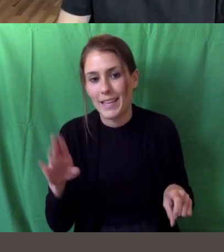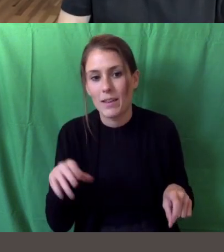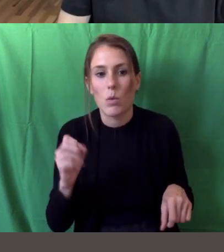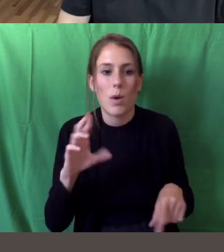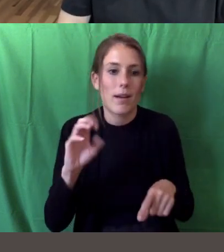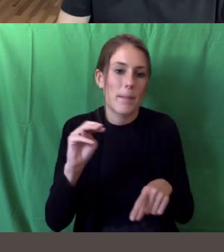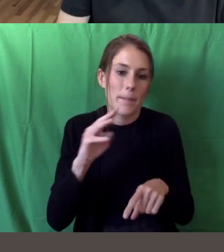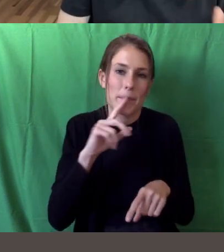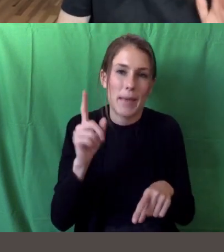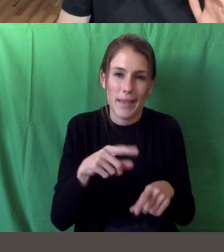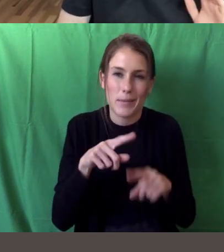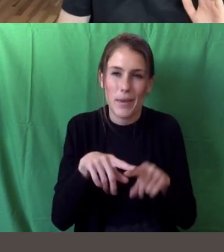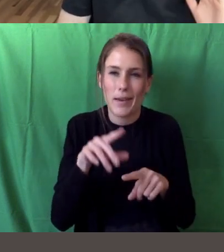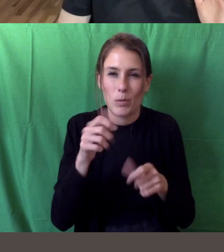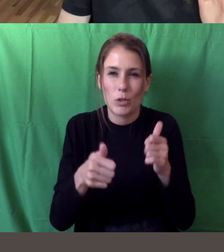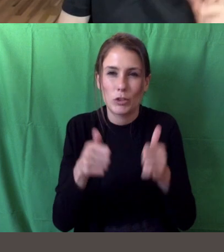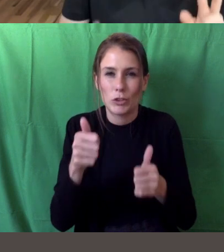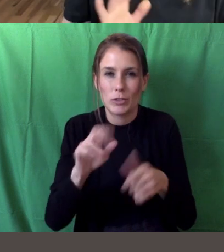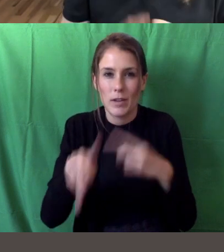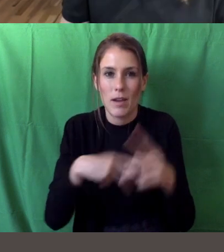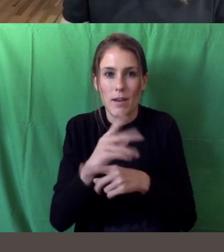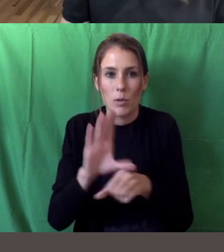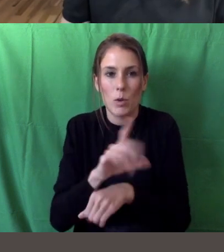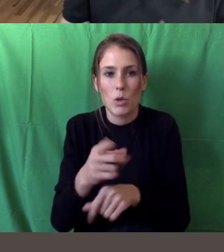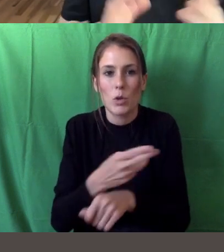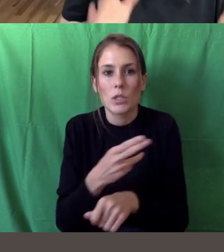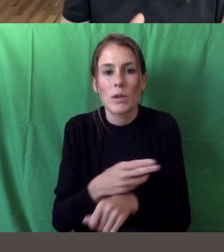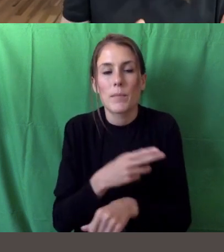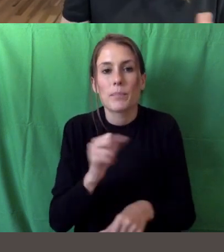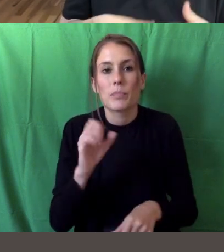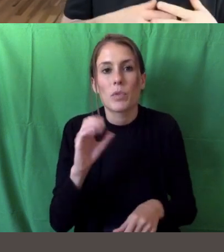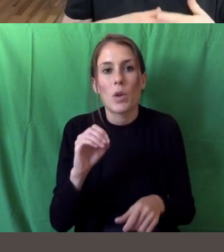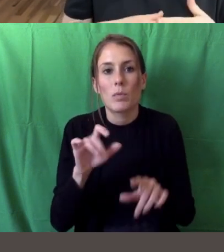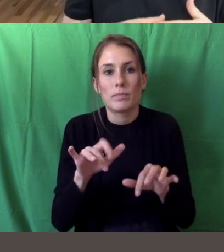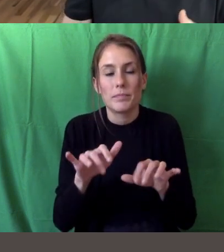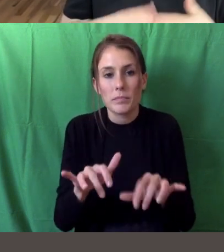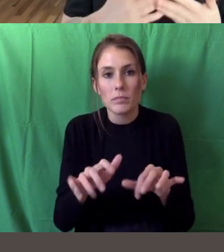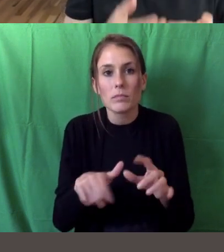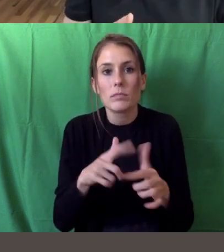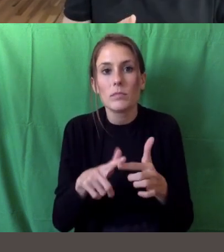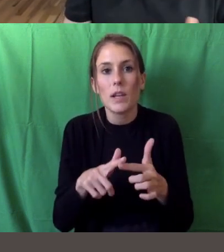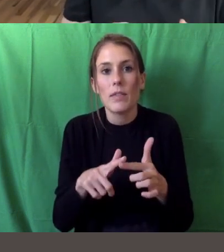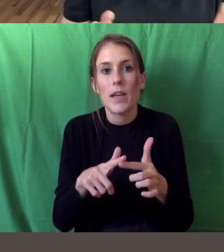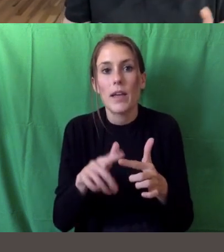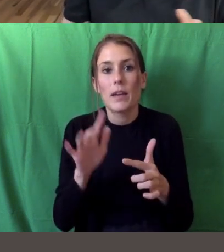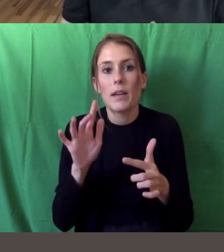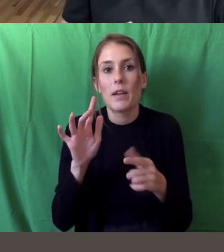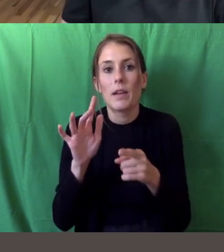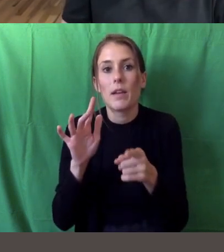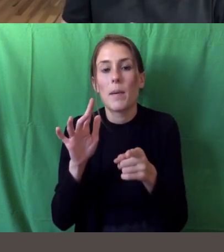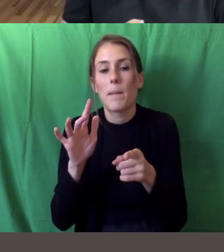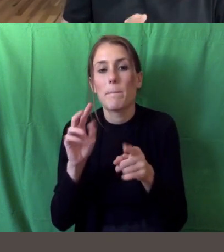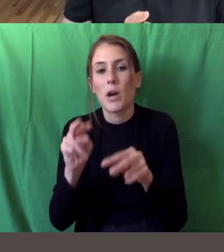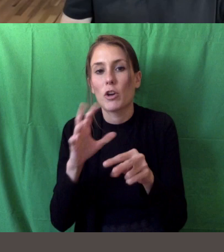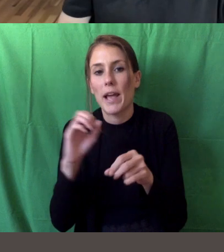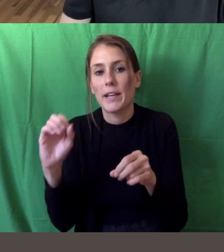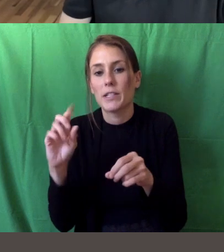And then we can click, we can type azd or Azure developer and then navigate to monitor deployed application.